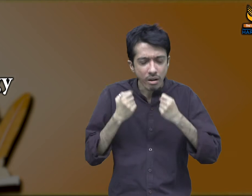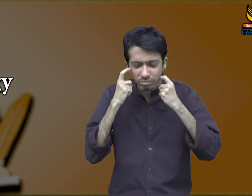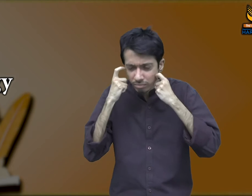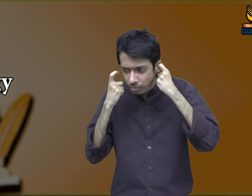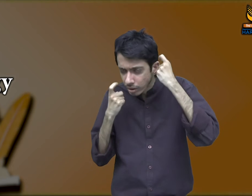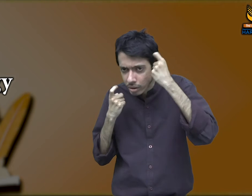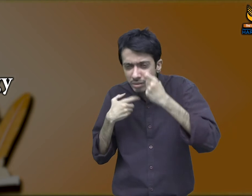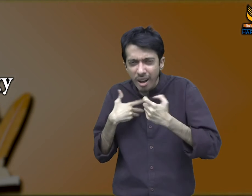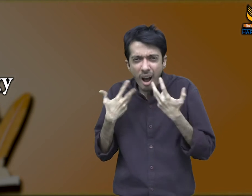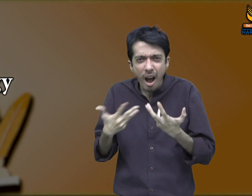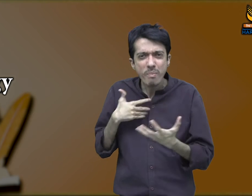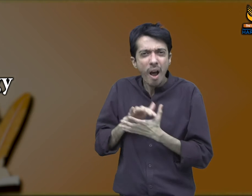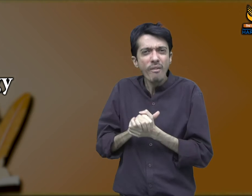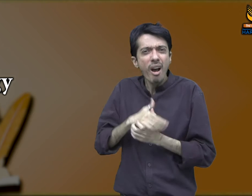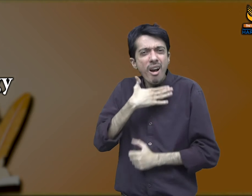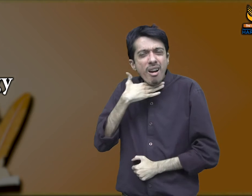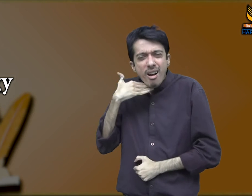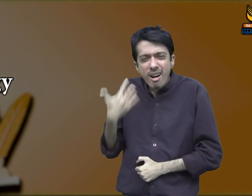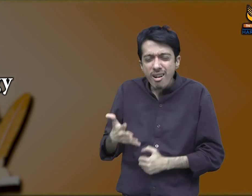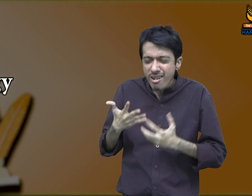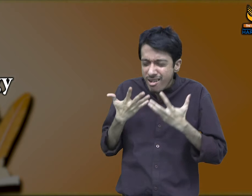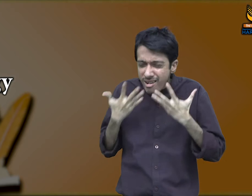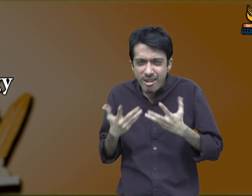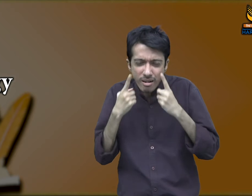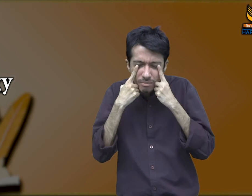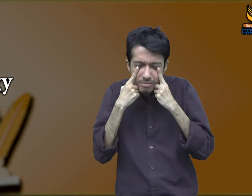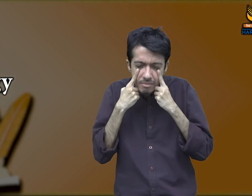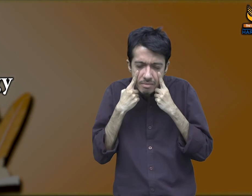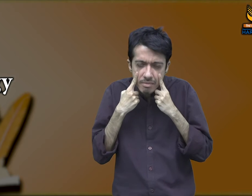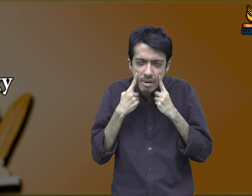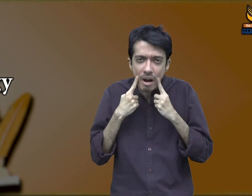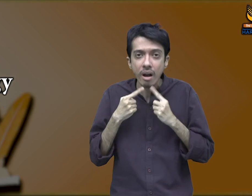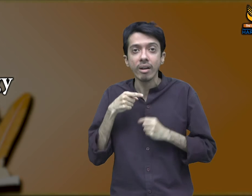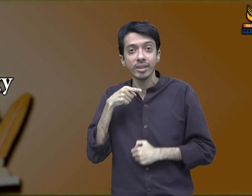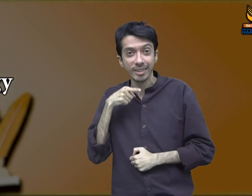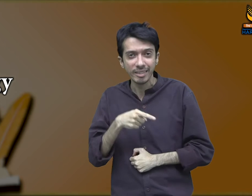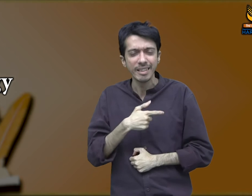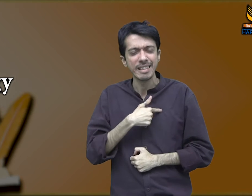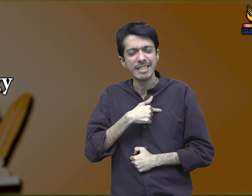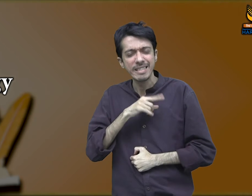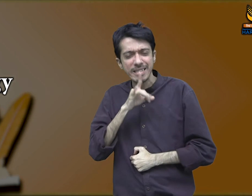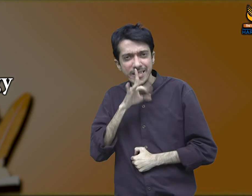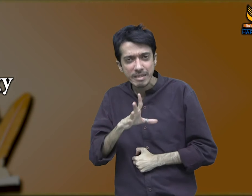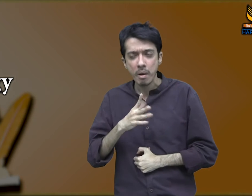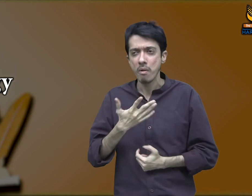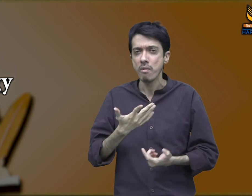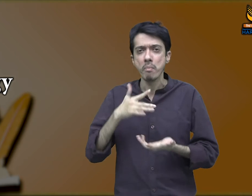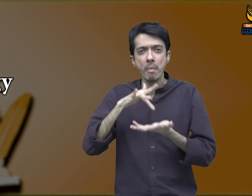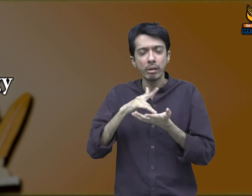It may explore questions about nature of life and death or immorality of soul. So it is a poem